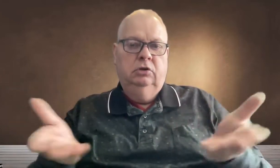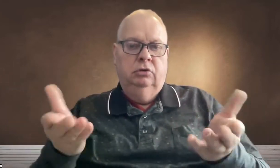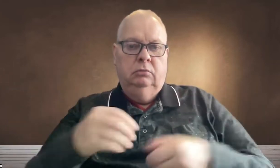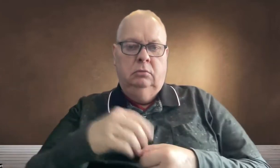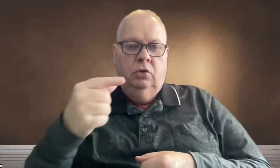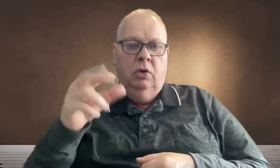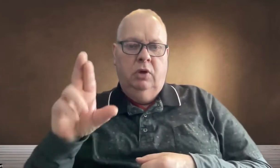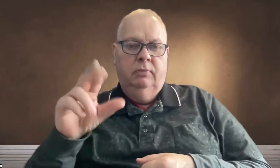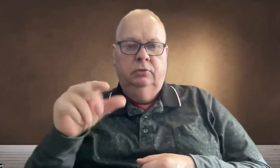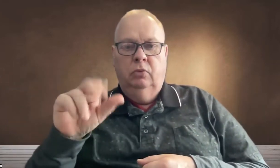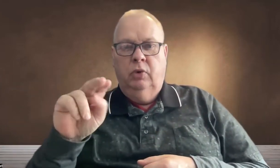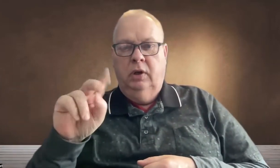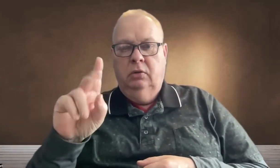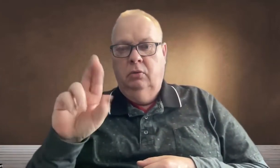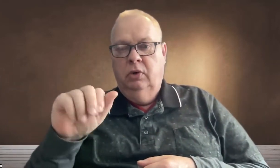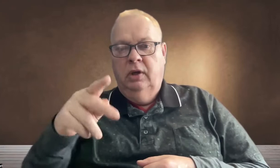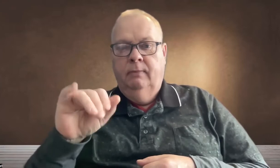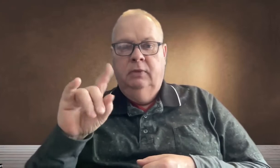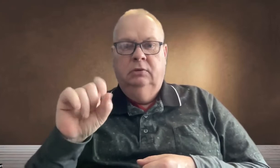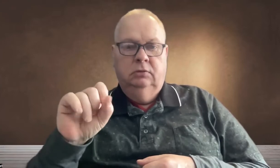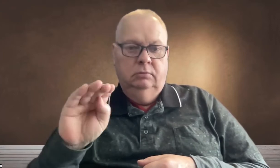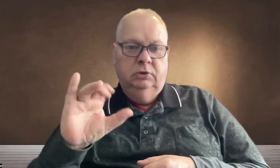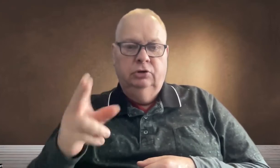in Grand Rapids, Michigan.